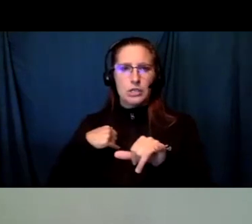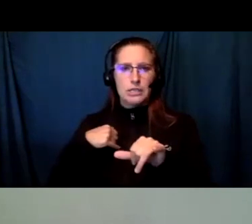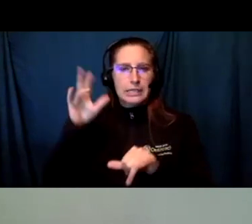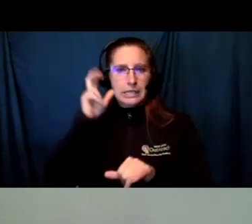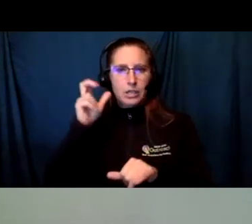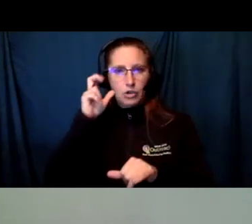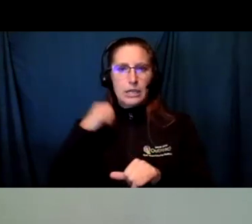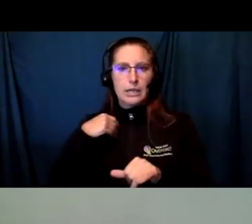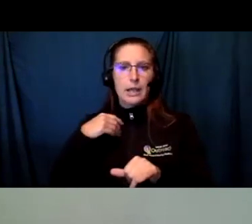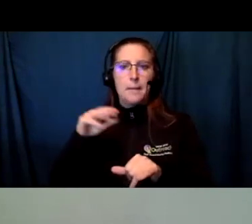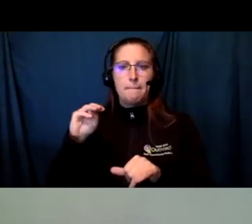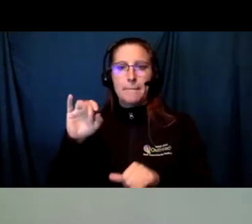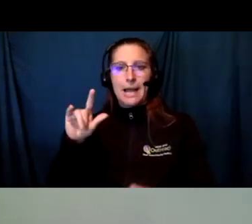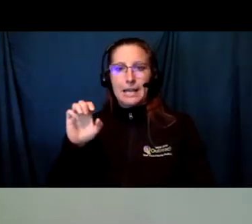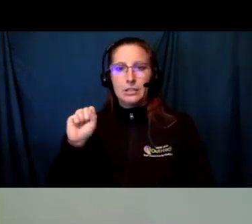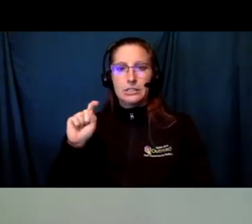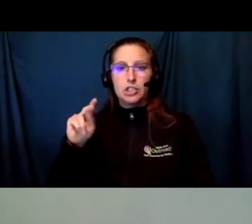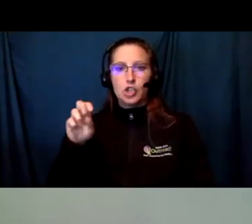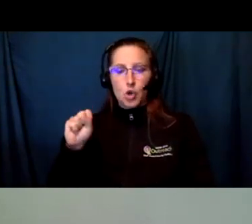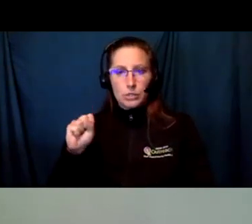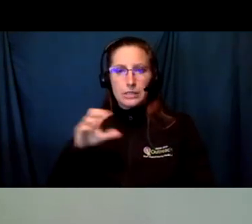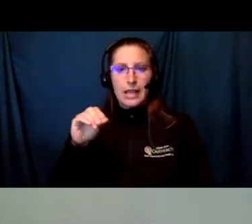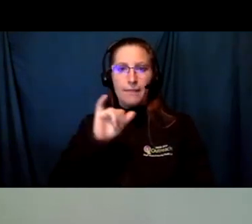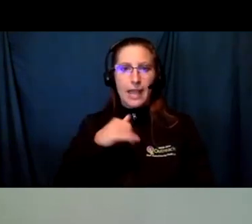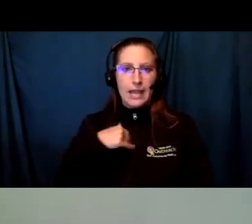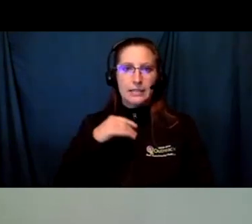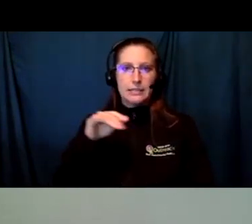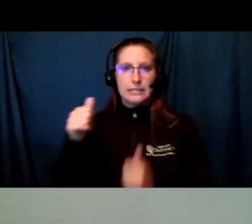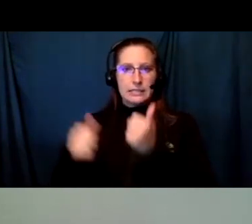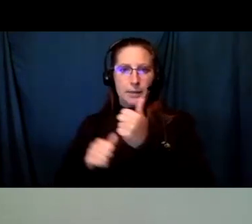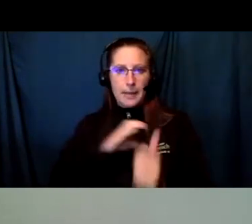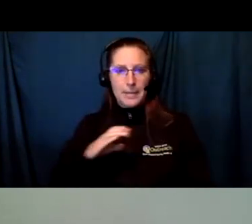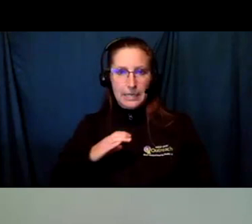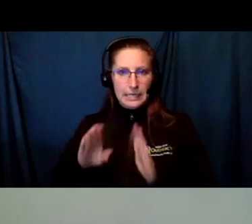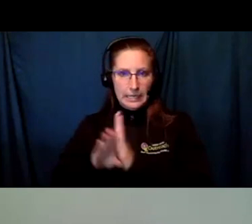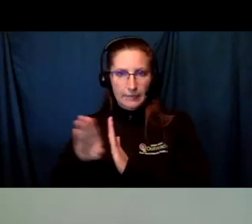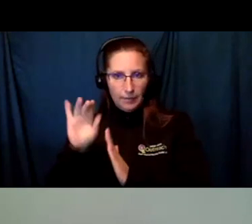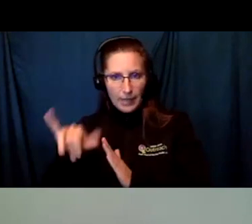vision developmental milestones that was developed by that subcommittee? Elizabeth: Yes